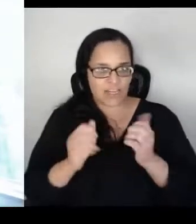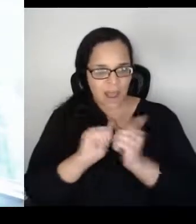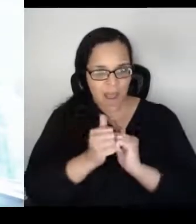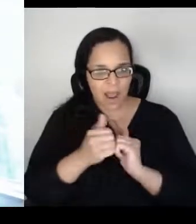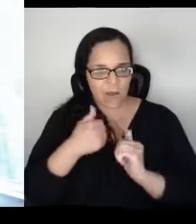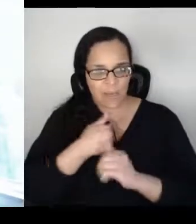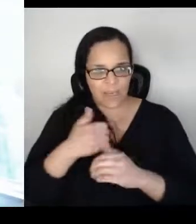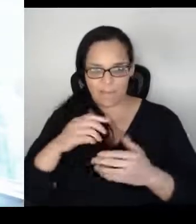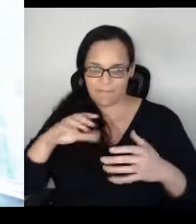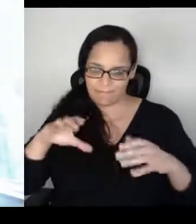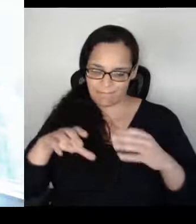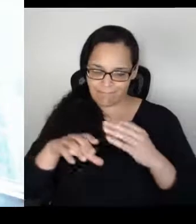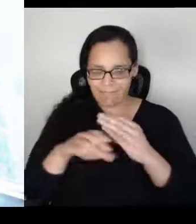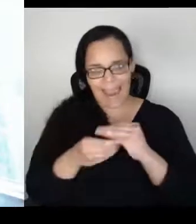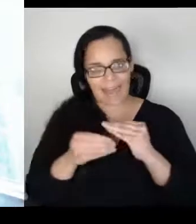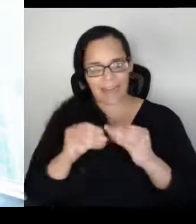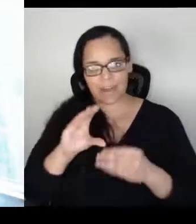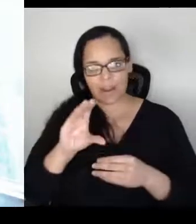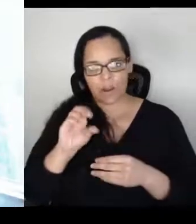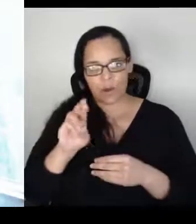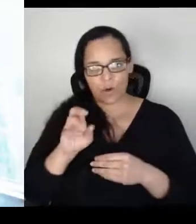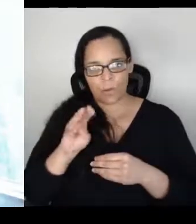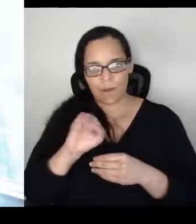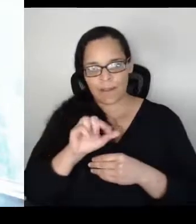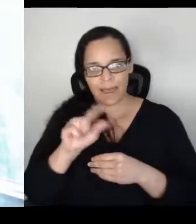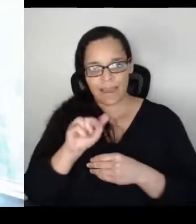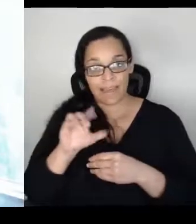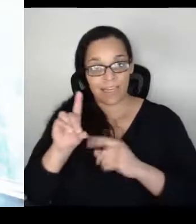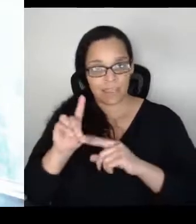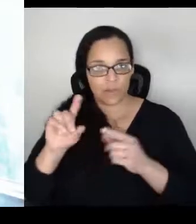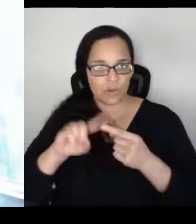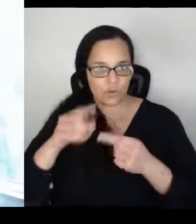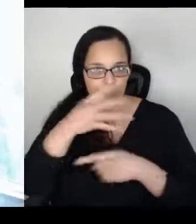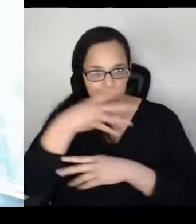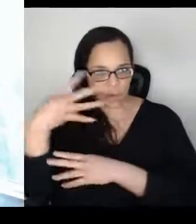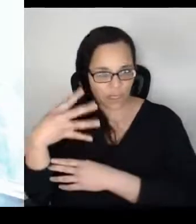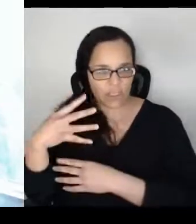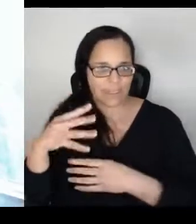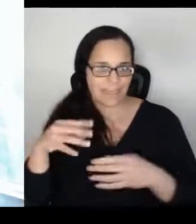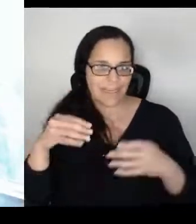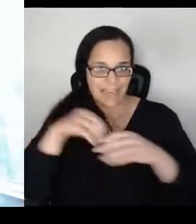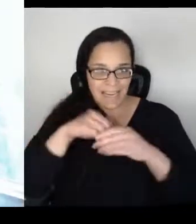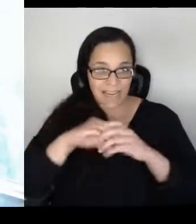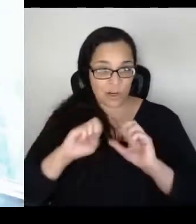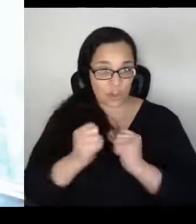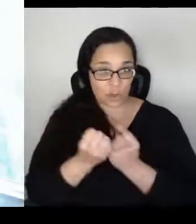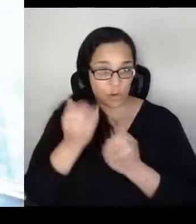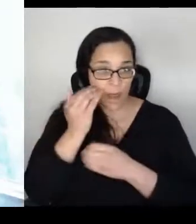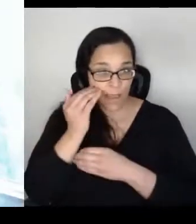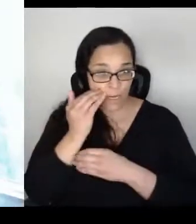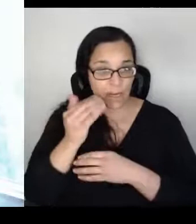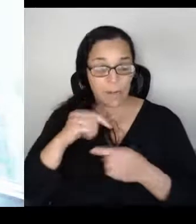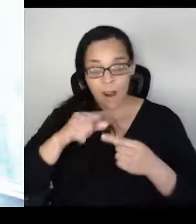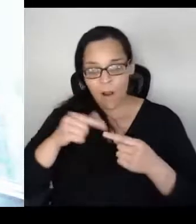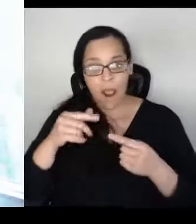not enough has changed in our social consciousness about how we see immigrants and the role that they play.